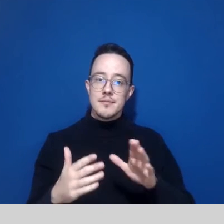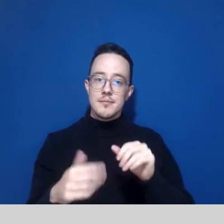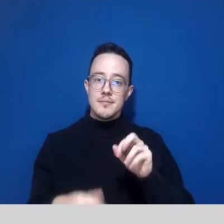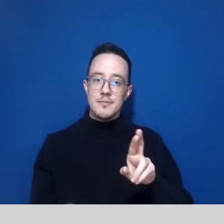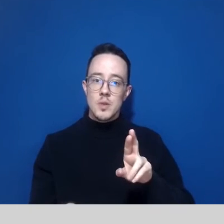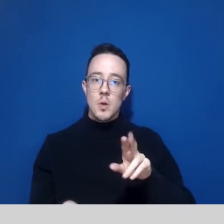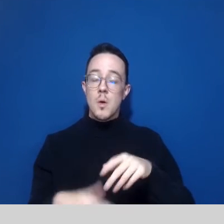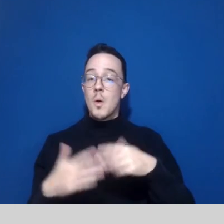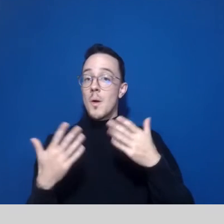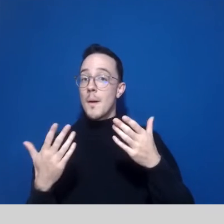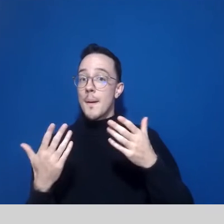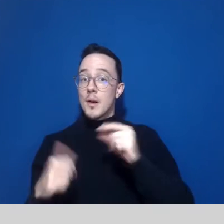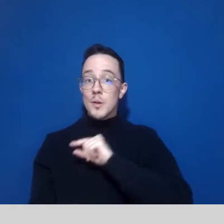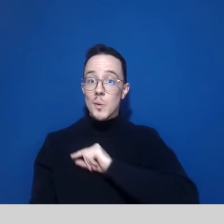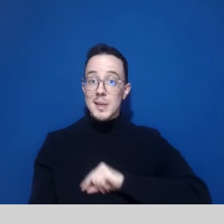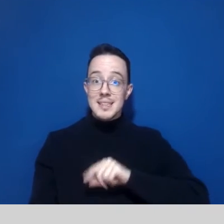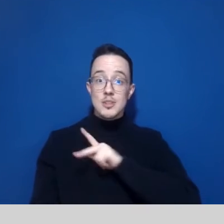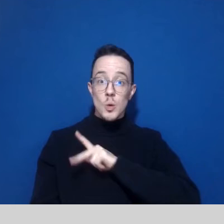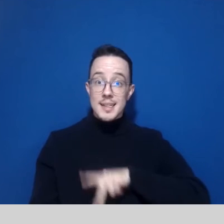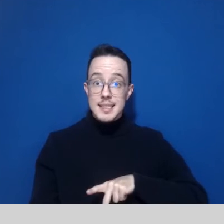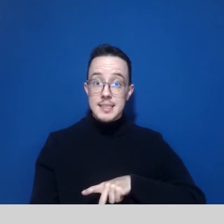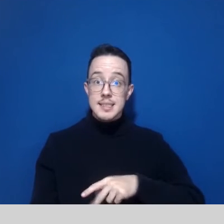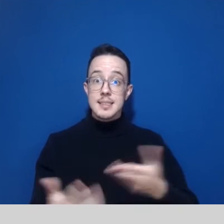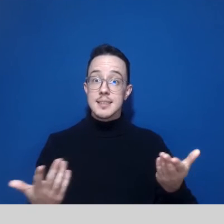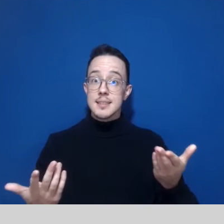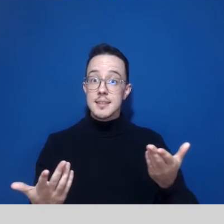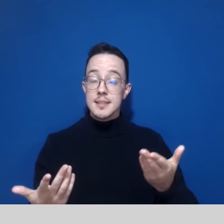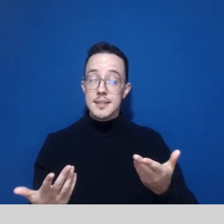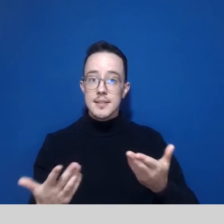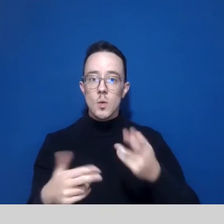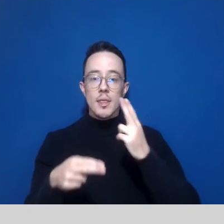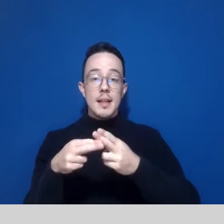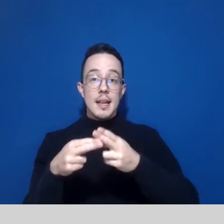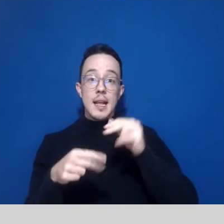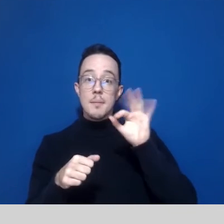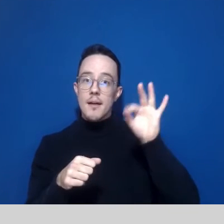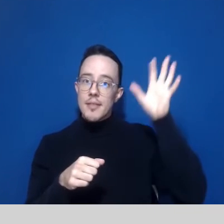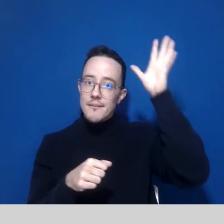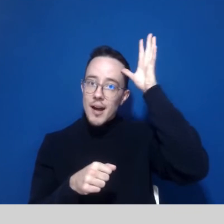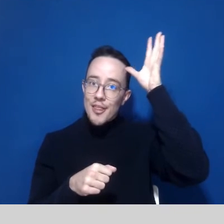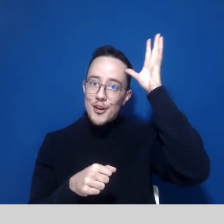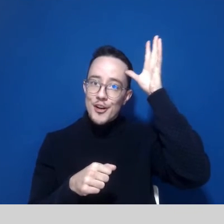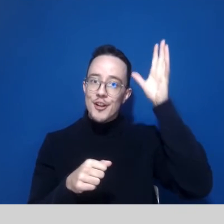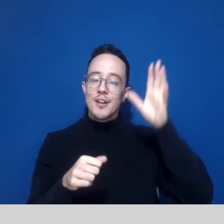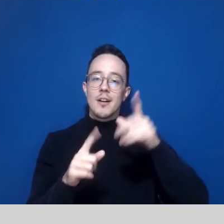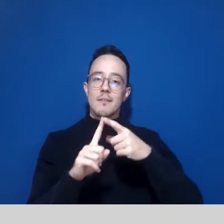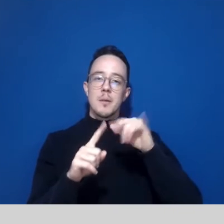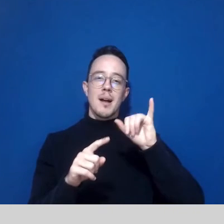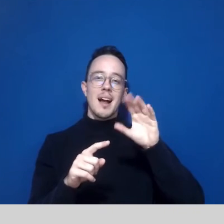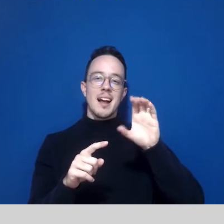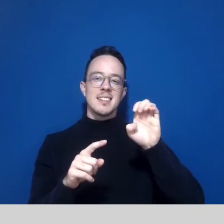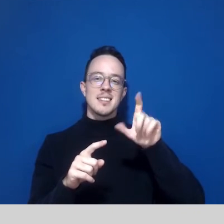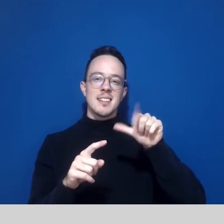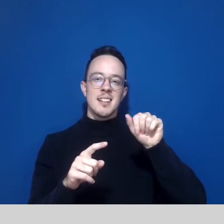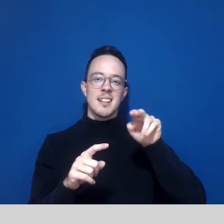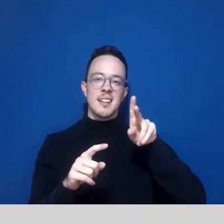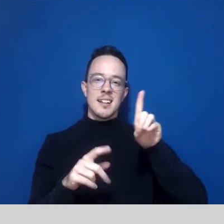Are there any Pope's or Queens or Kings here? Do you have something like, in Icelandic, the name of the father